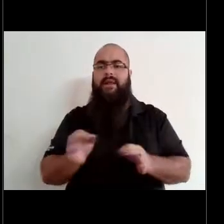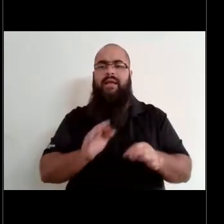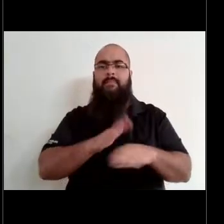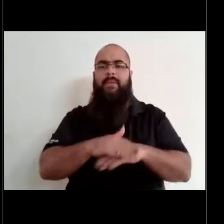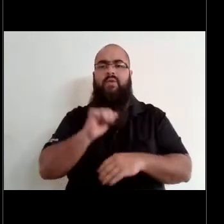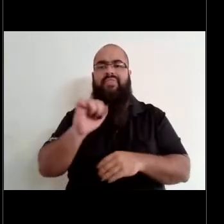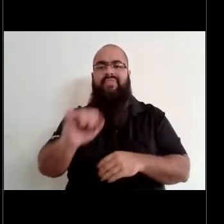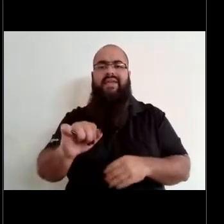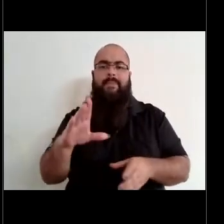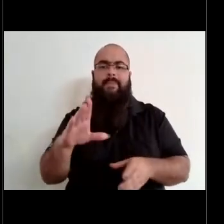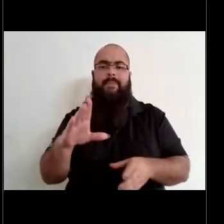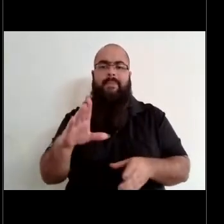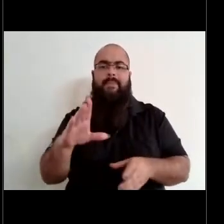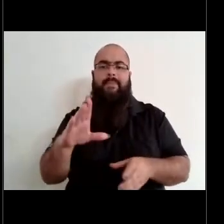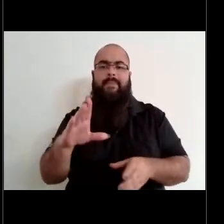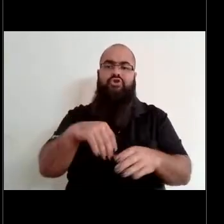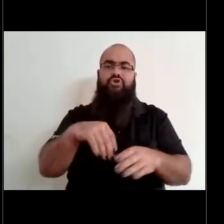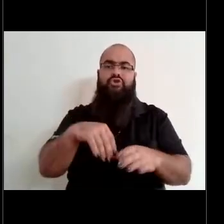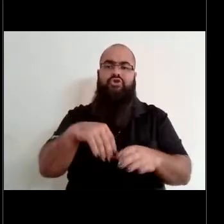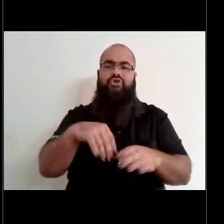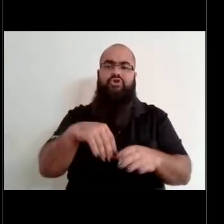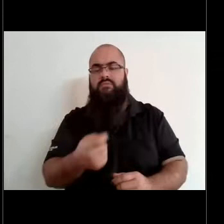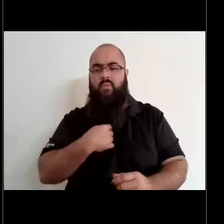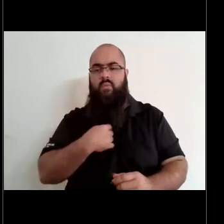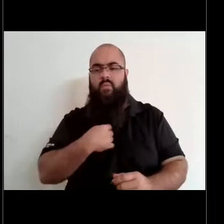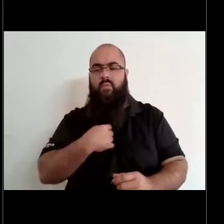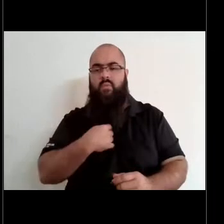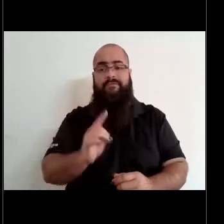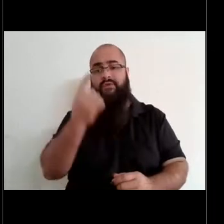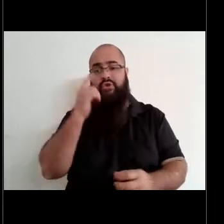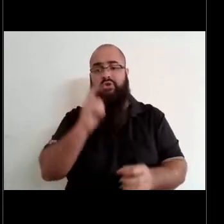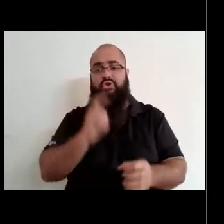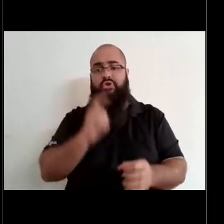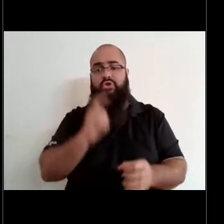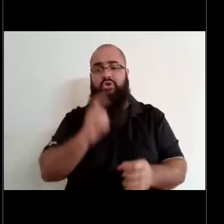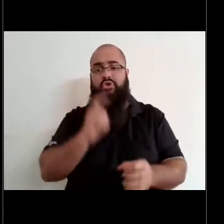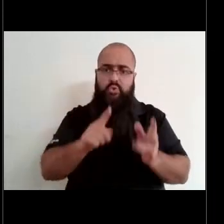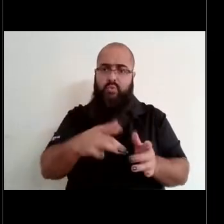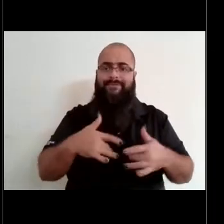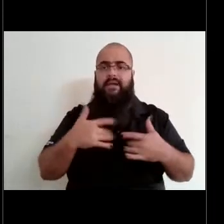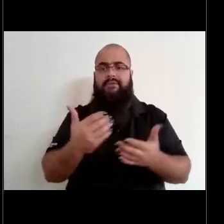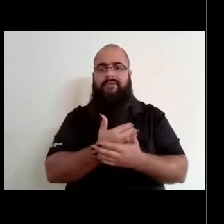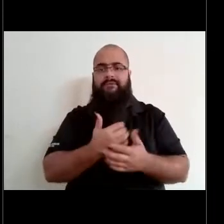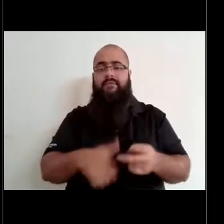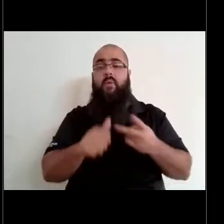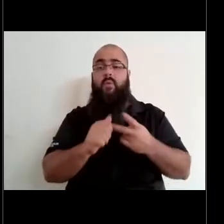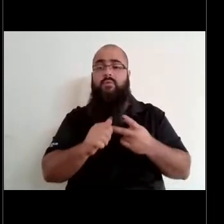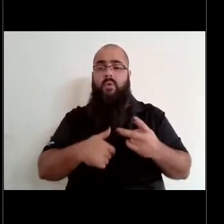So my role as a social support worker, it's mainly around domestic violence and then we